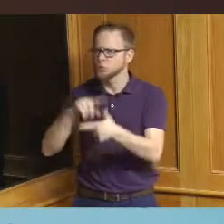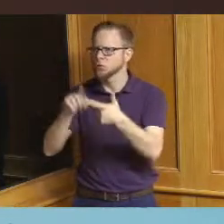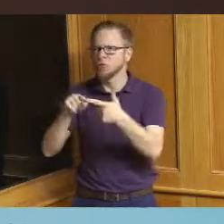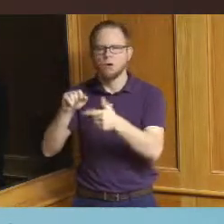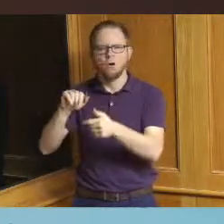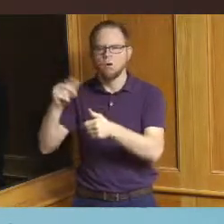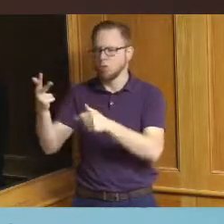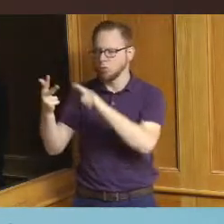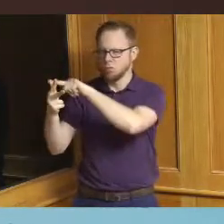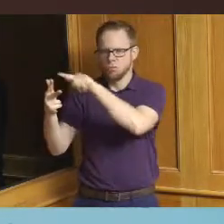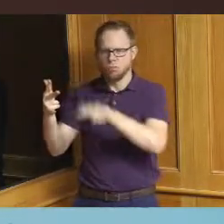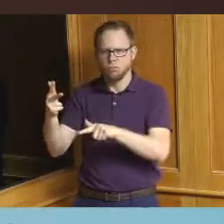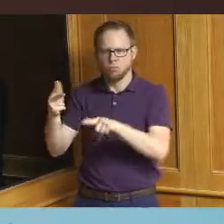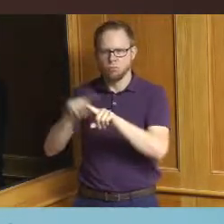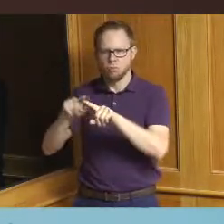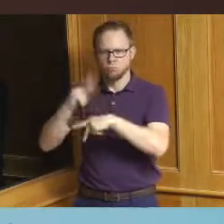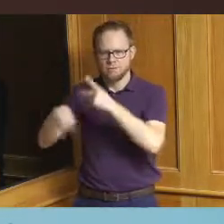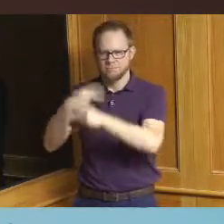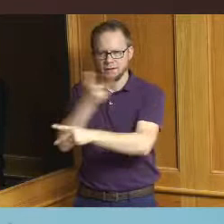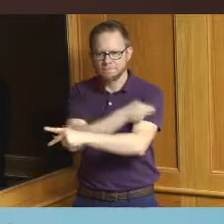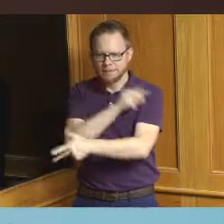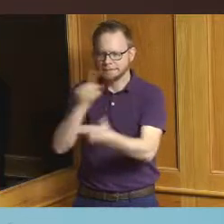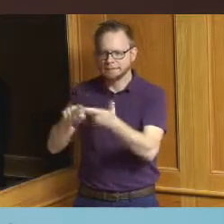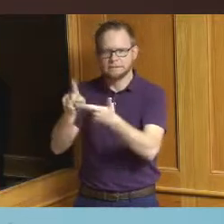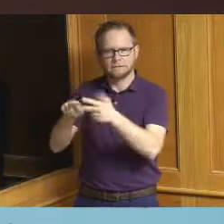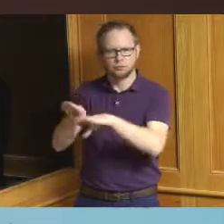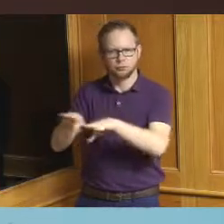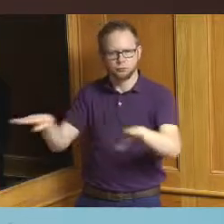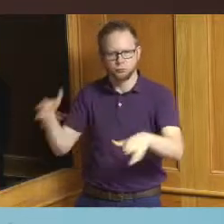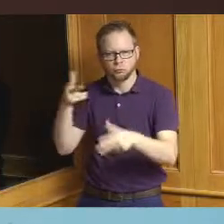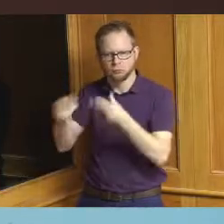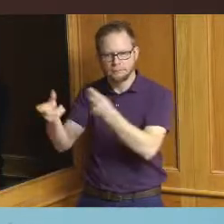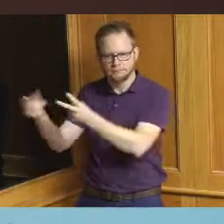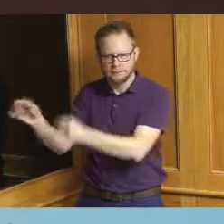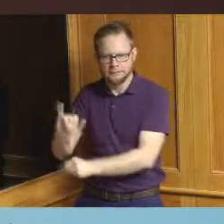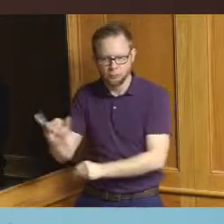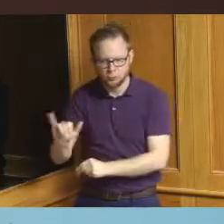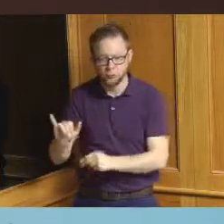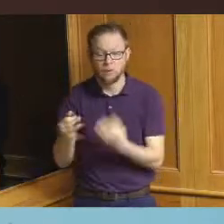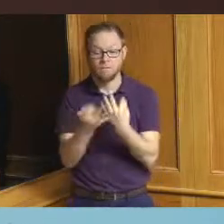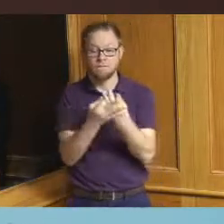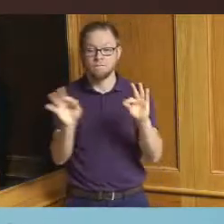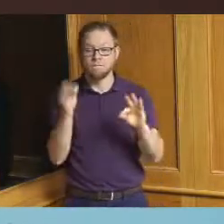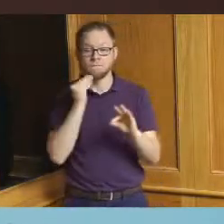as well as pediatric vaccinations we also provide free home test kits as well